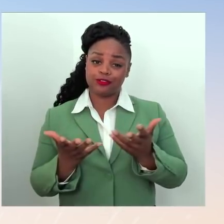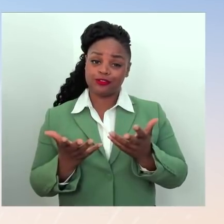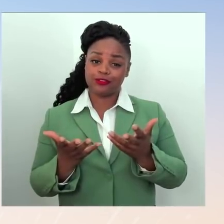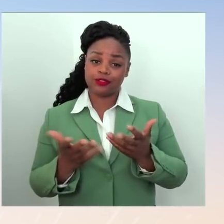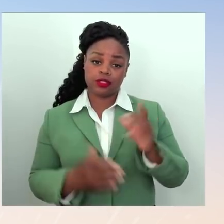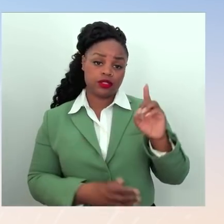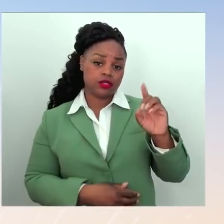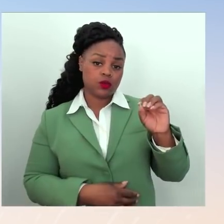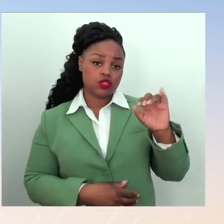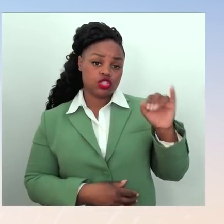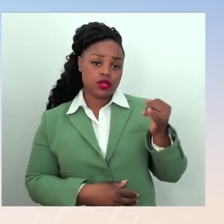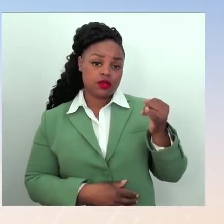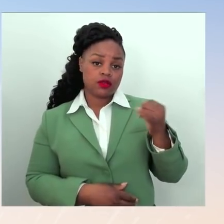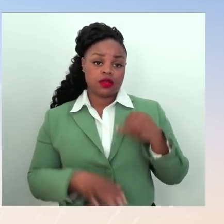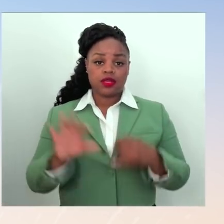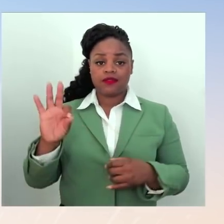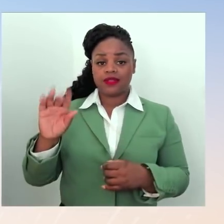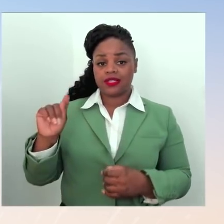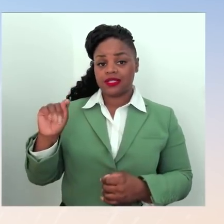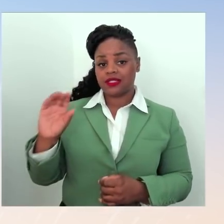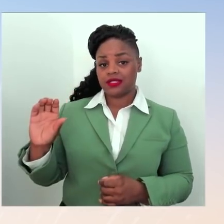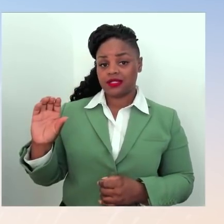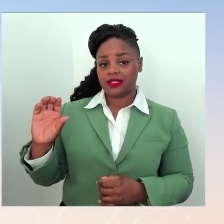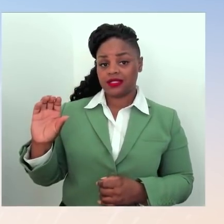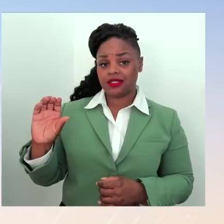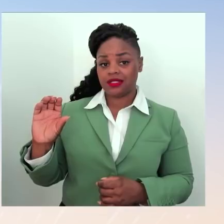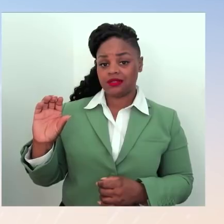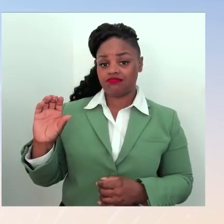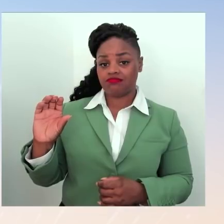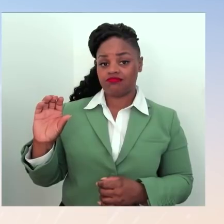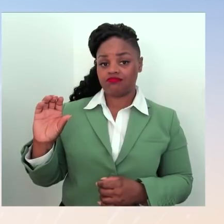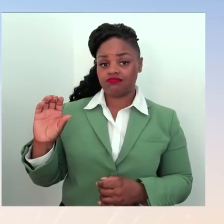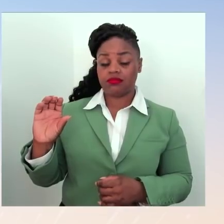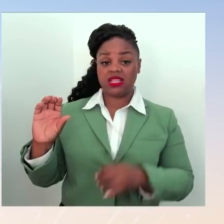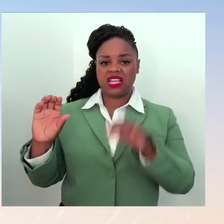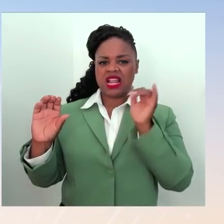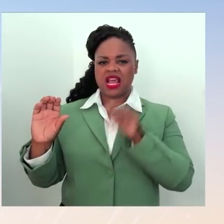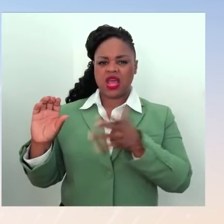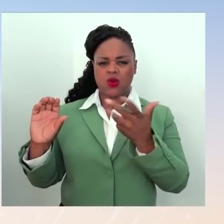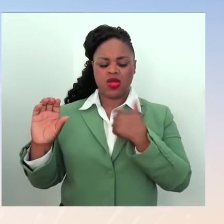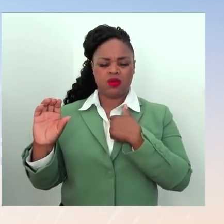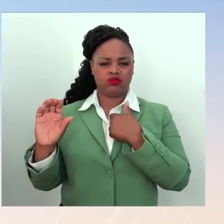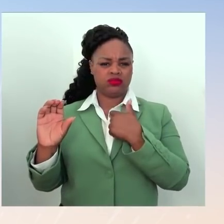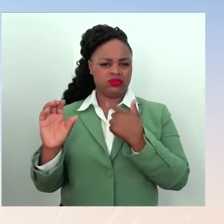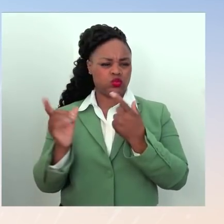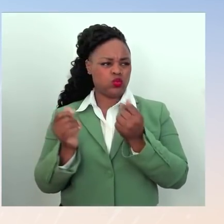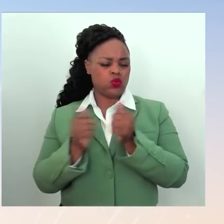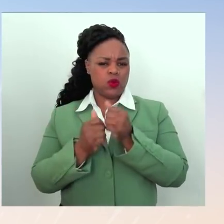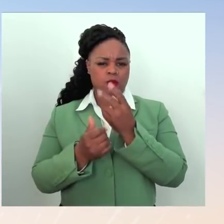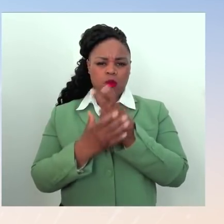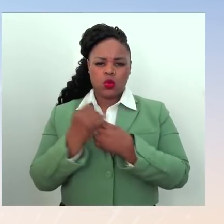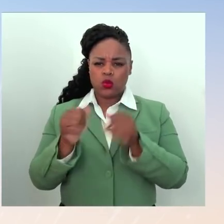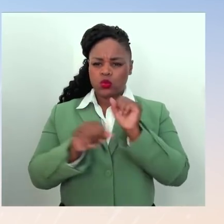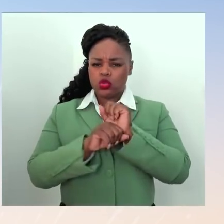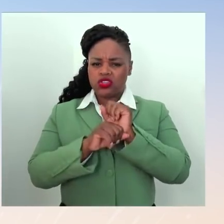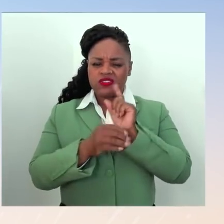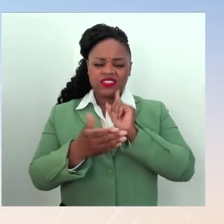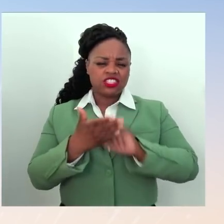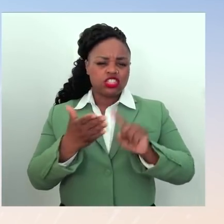the effects of the lack of labor market competition on the U.S. economy. This new report makes clear that there is more we can do